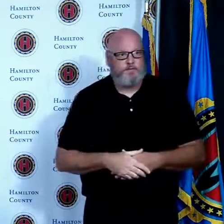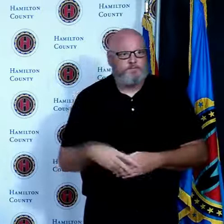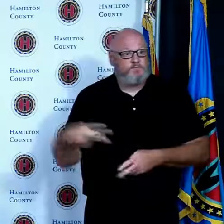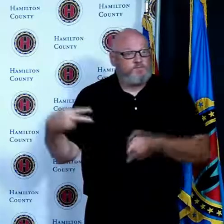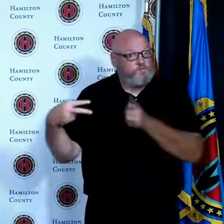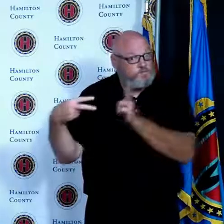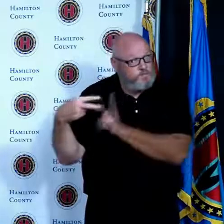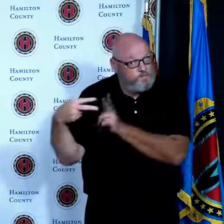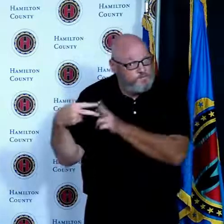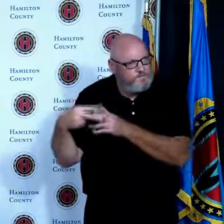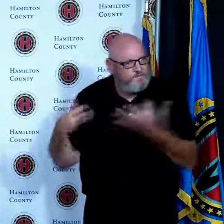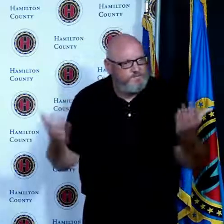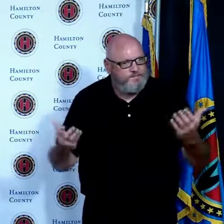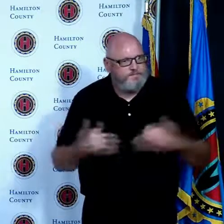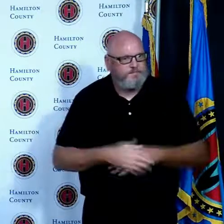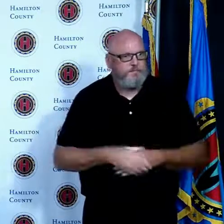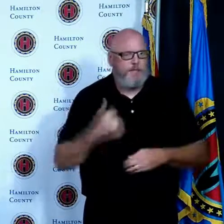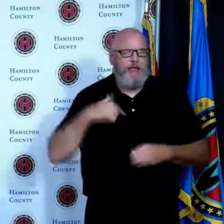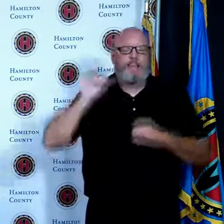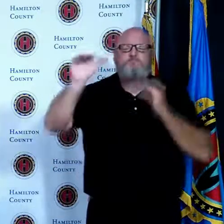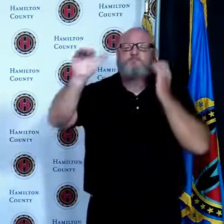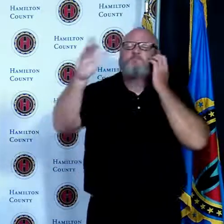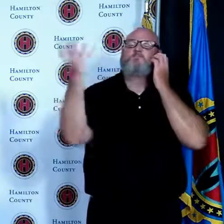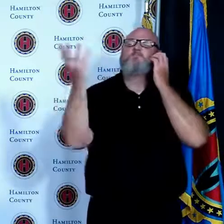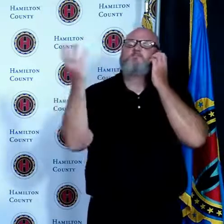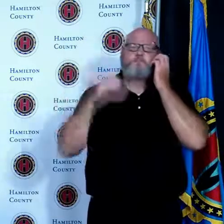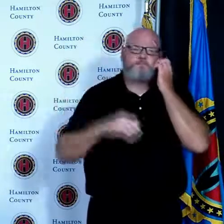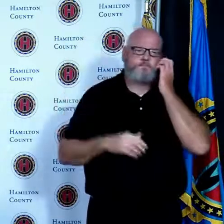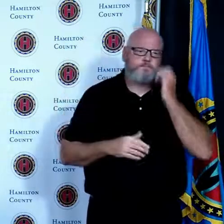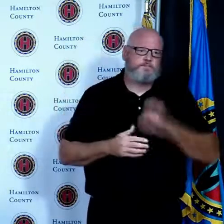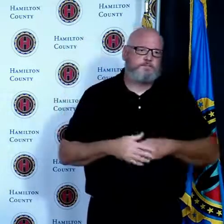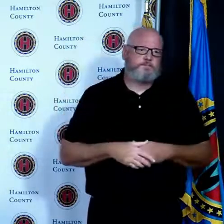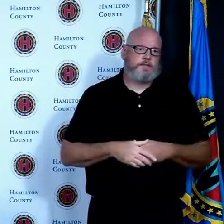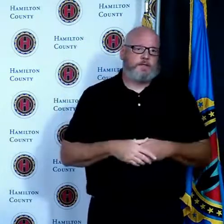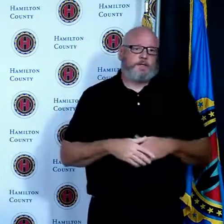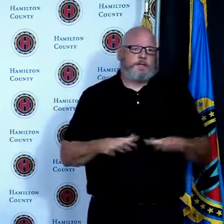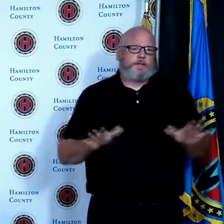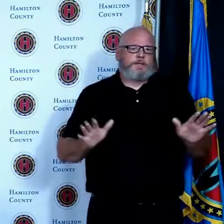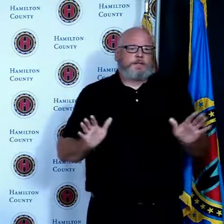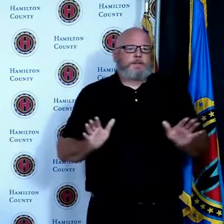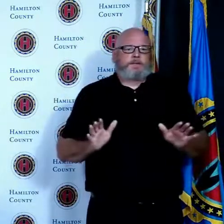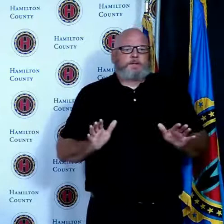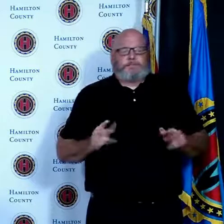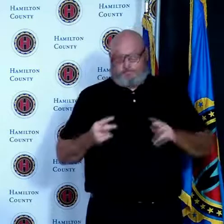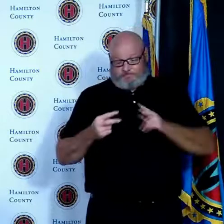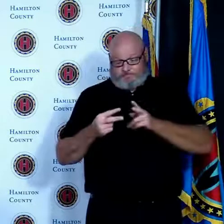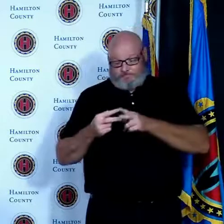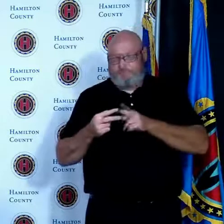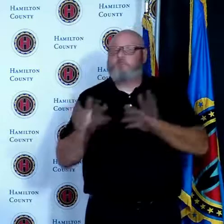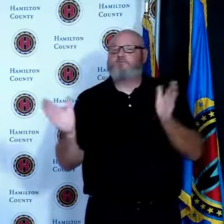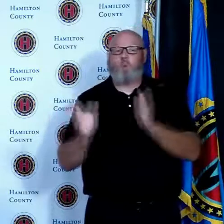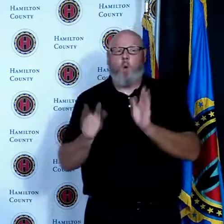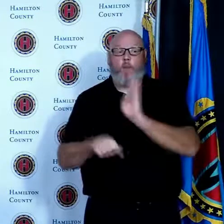so the small business assistance program went live on Monday